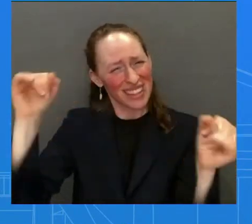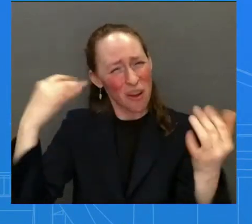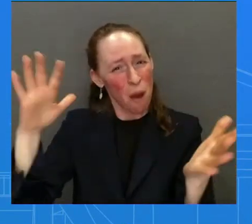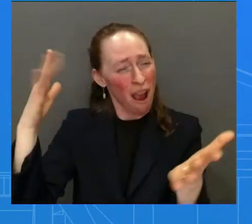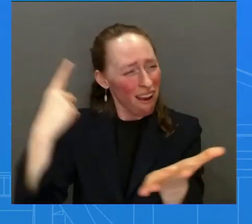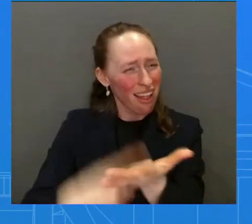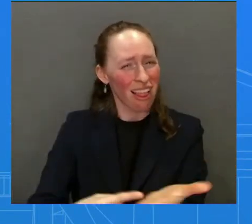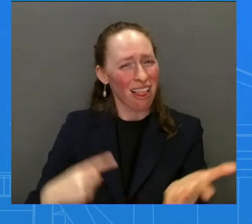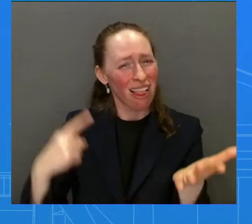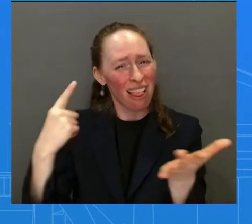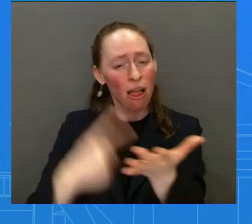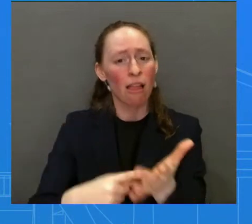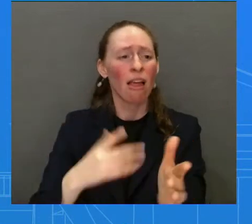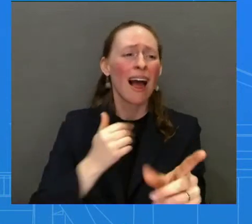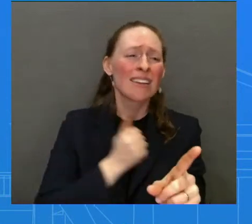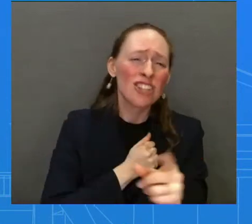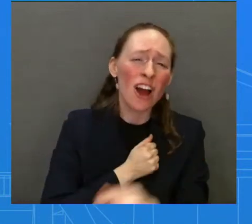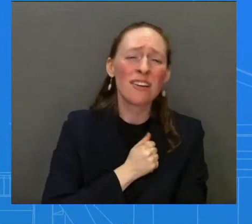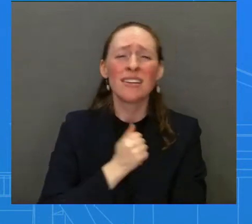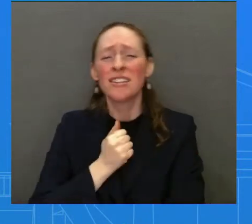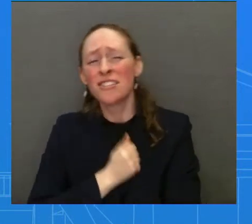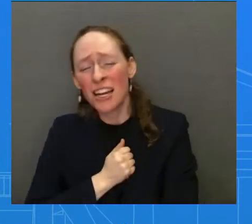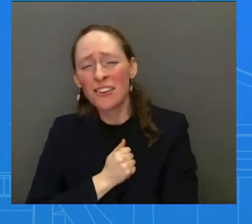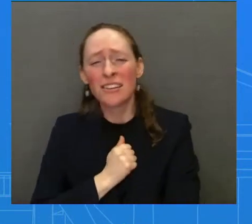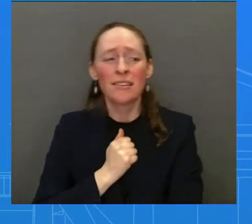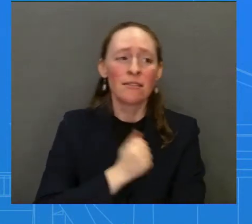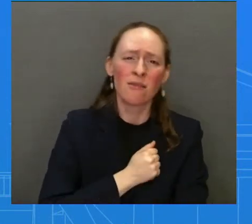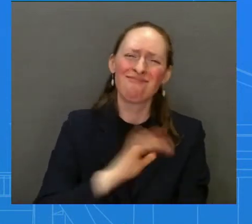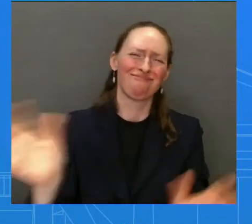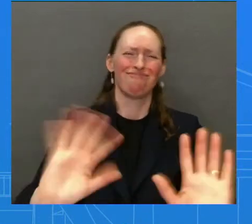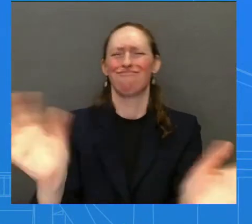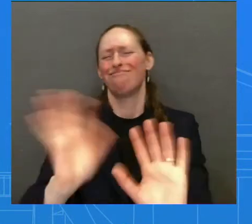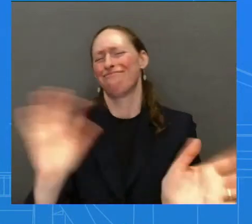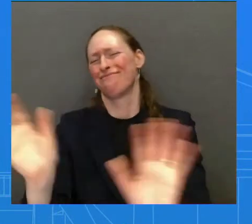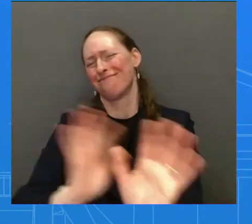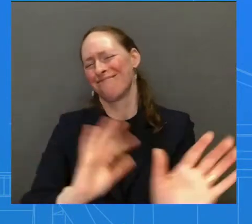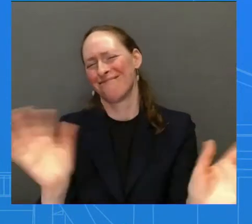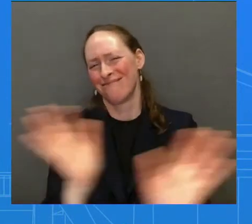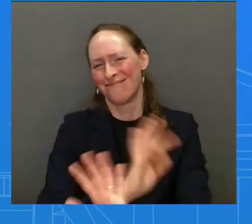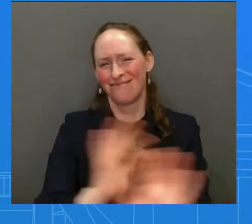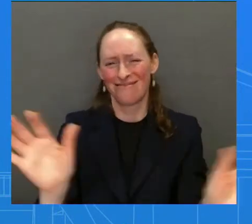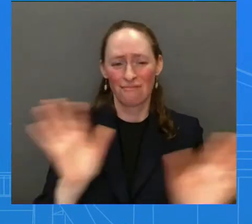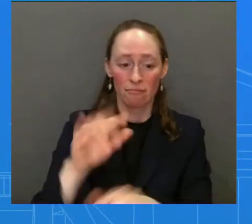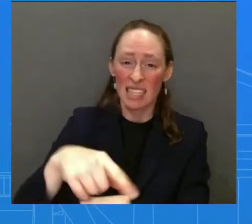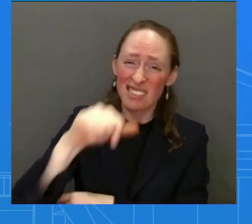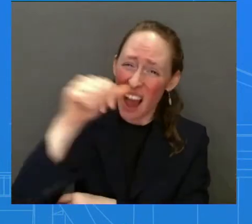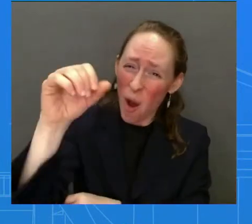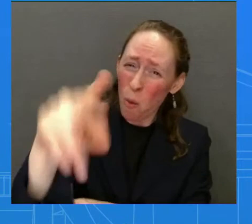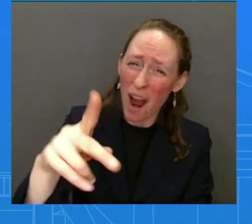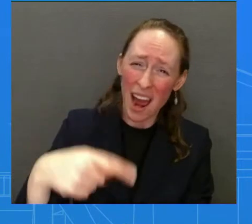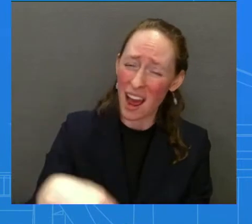and -- and communities. This is not okay. So we're going to continue to call on Congress to act.